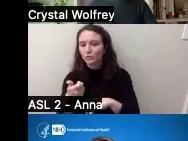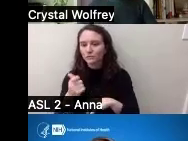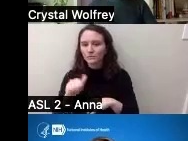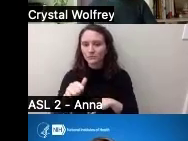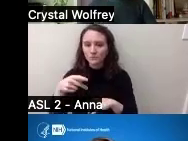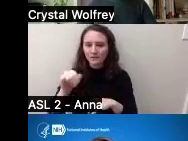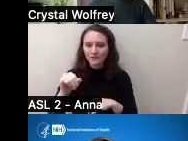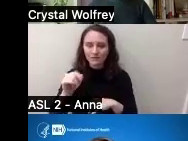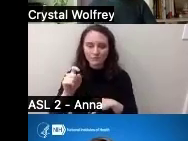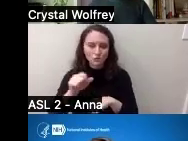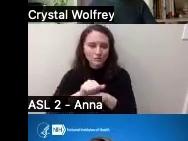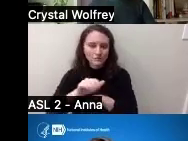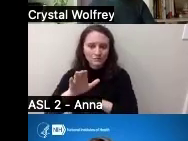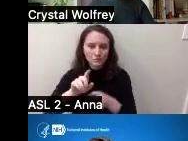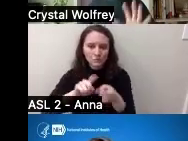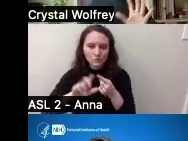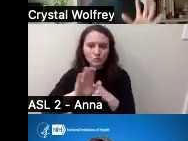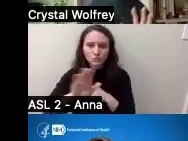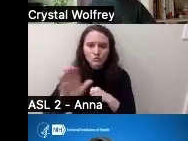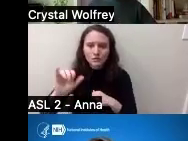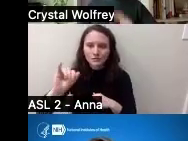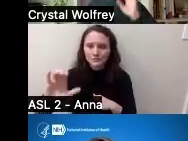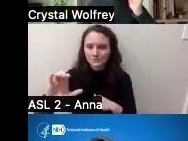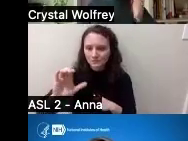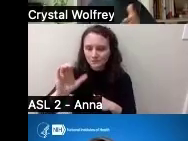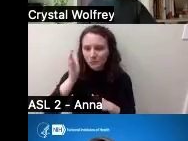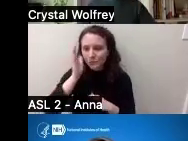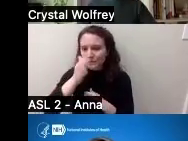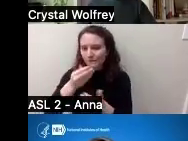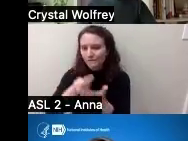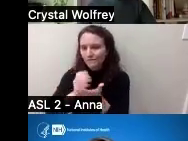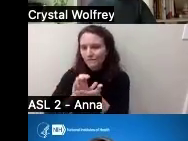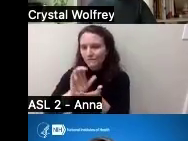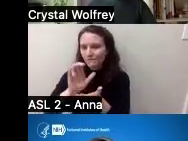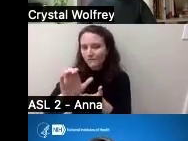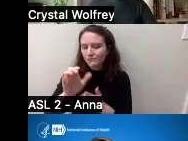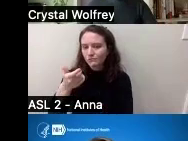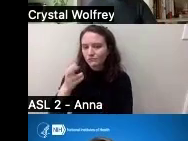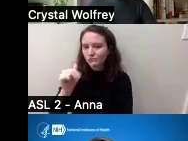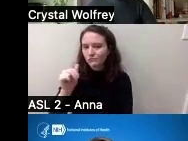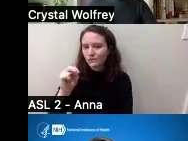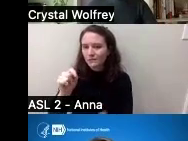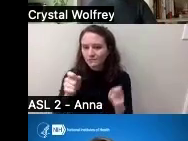the IC that funds it that's going to fund the grant to the grants management person and the program official.